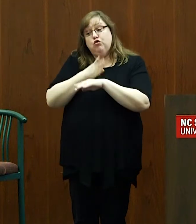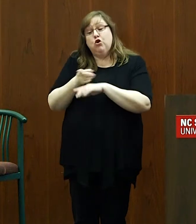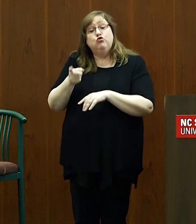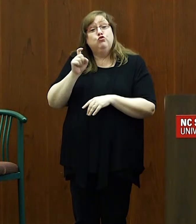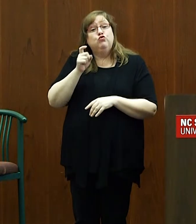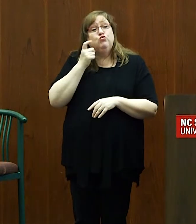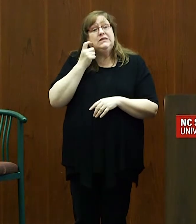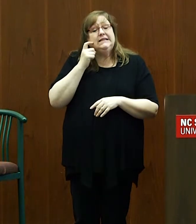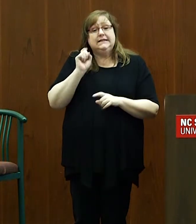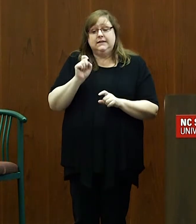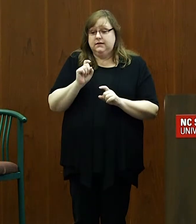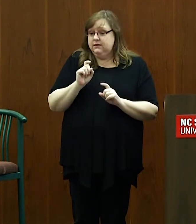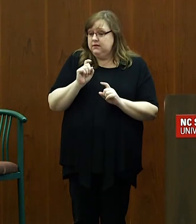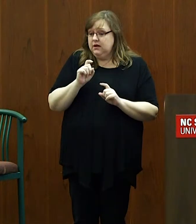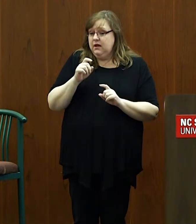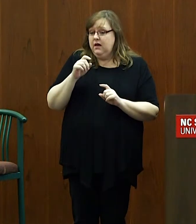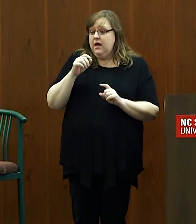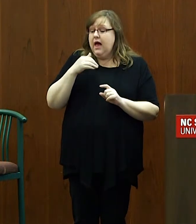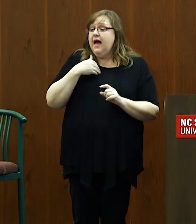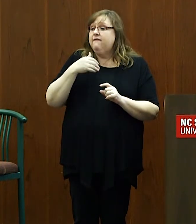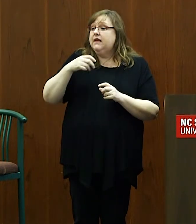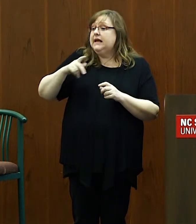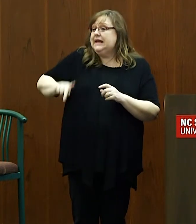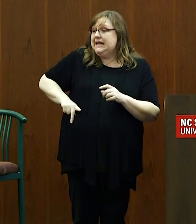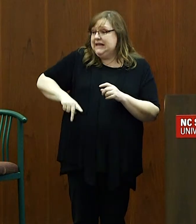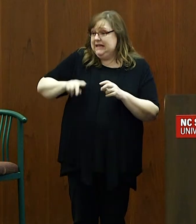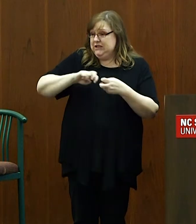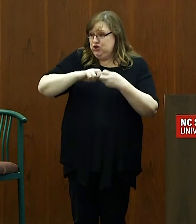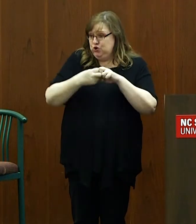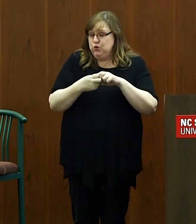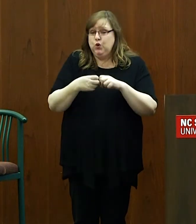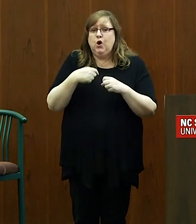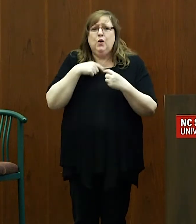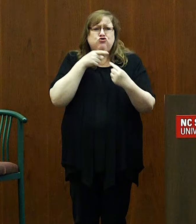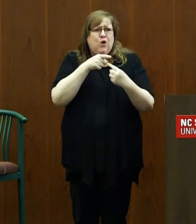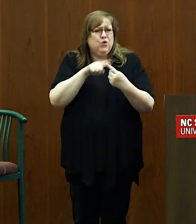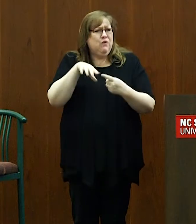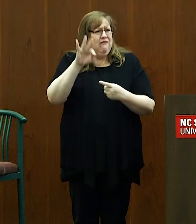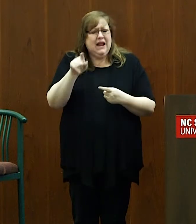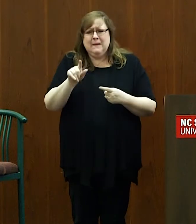second opinion on a kidney issue. We struggled to find a pediatrician Nephrologist.